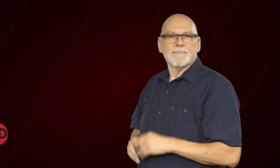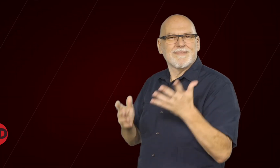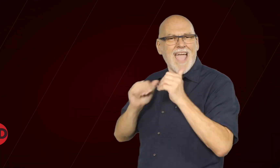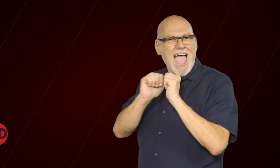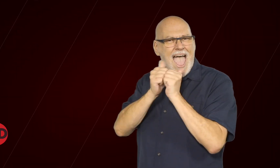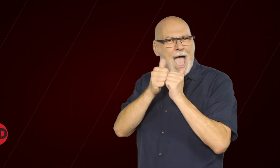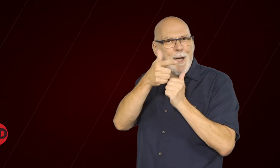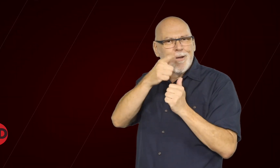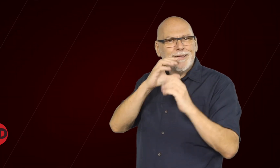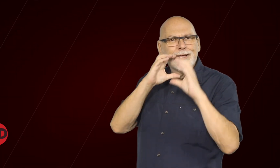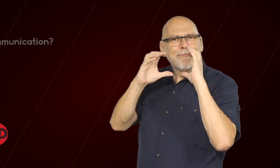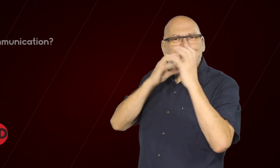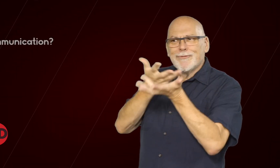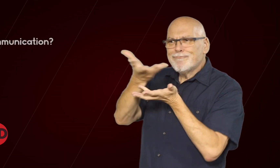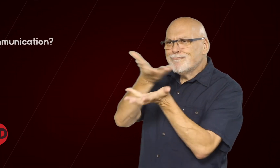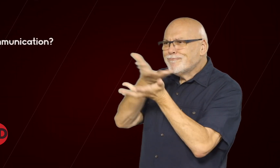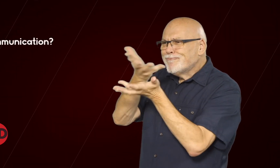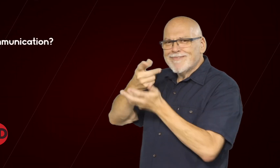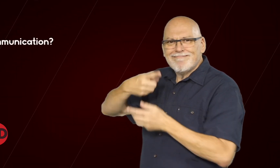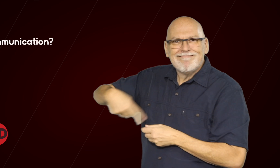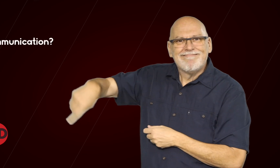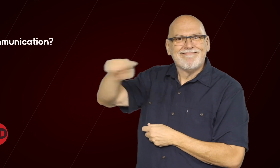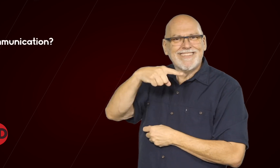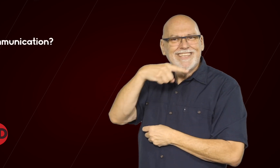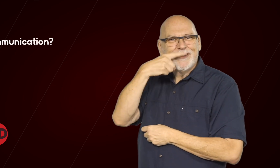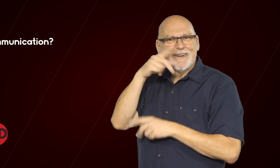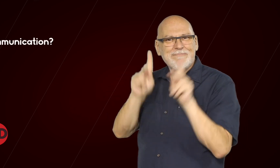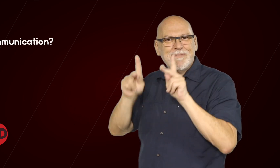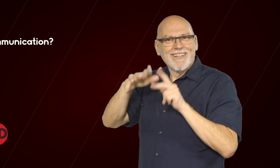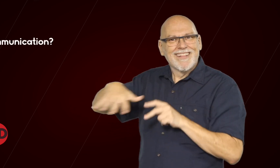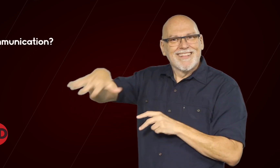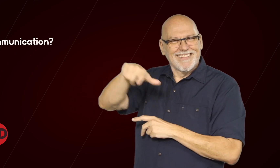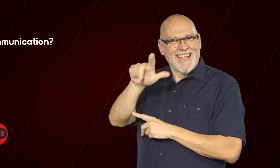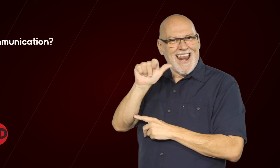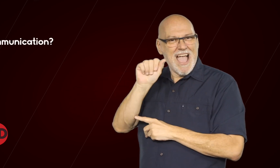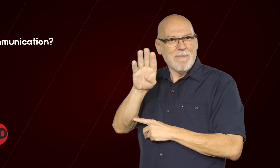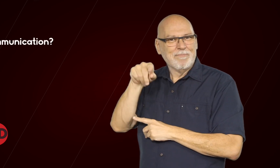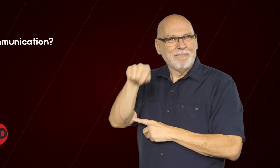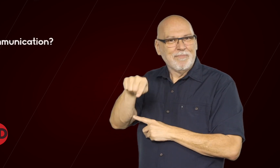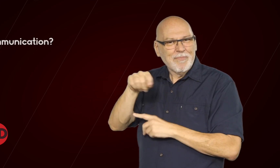[ANSELMO]: How did you communicate with hearing people at the Lab,